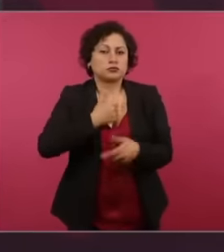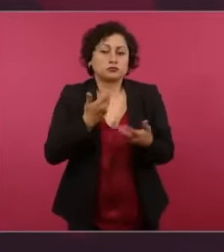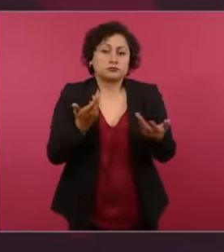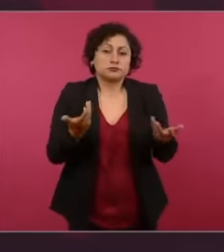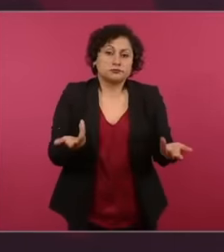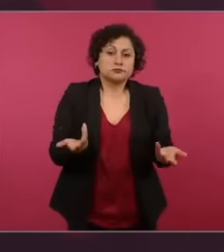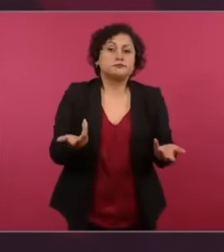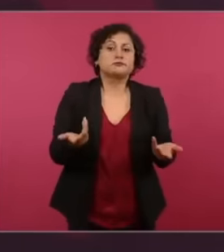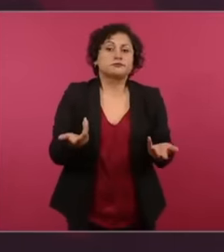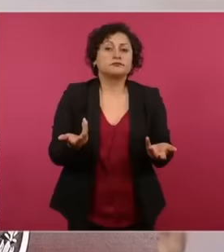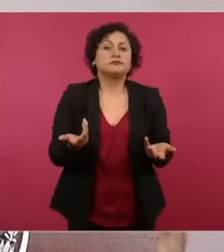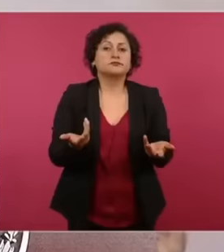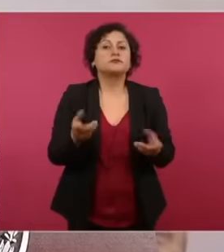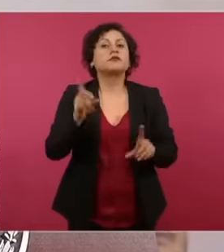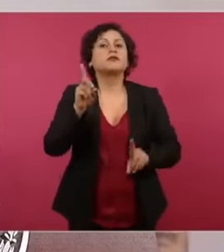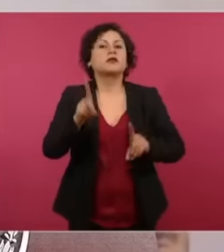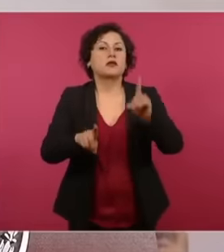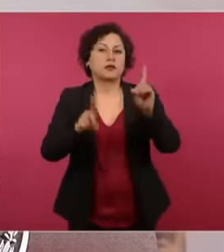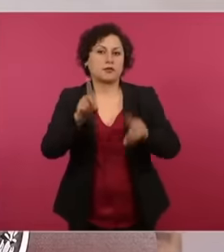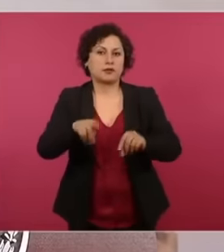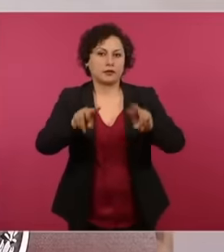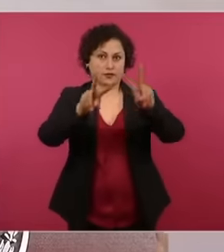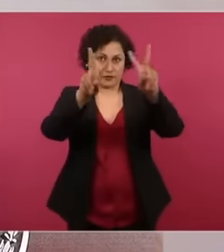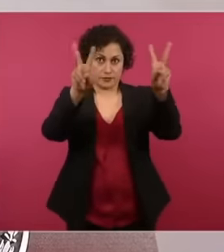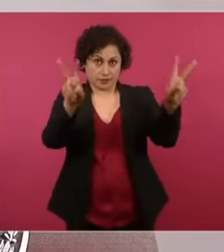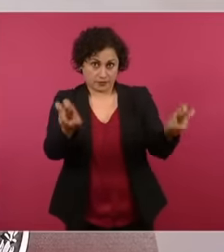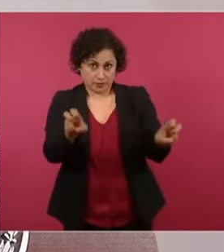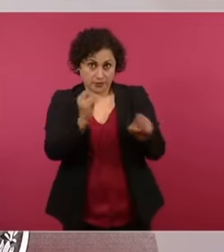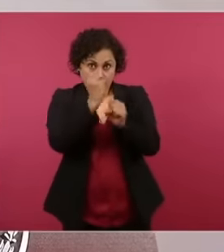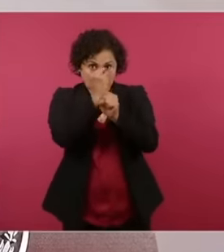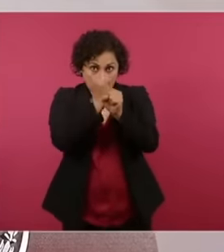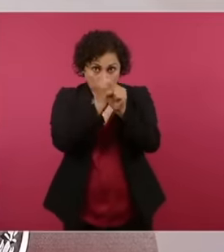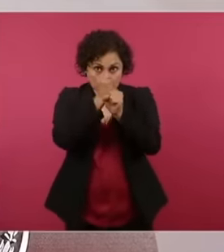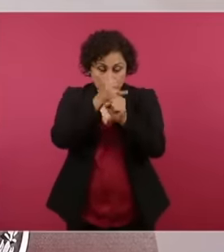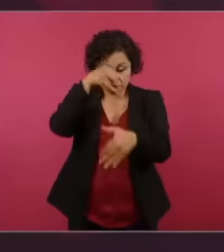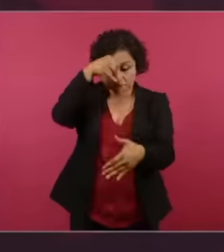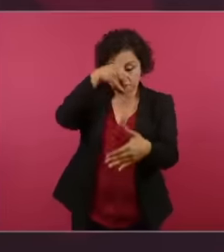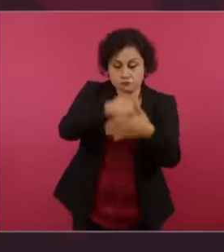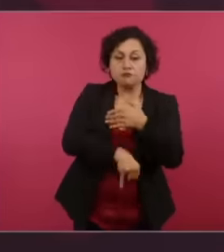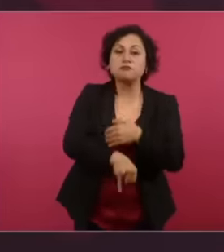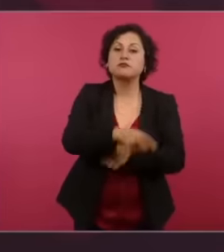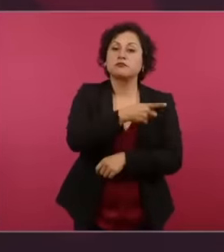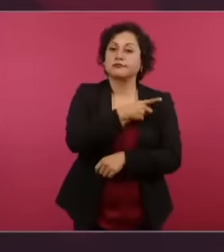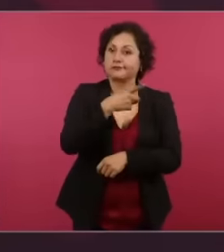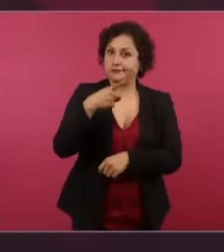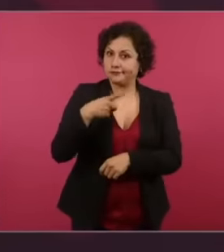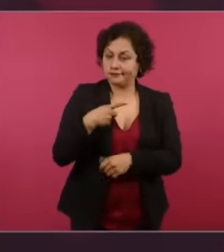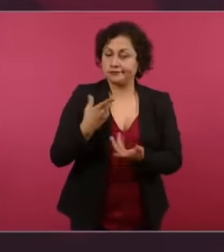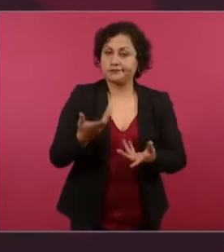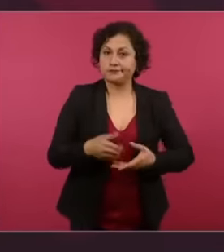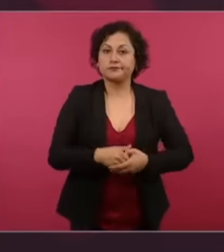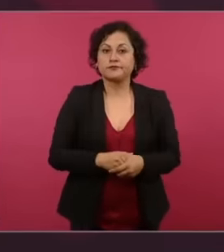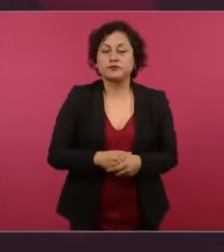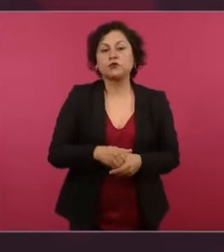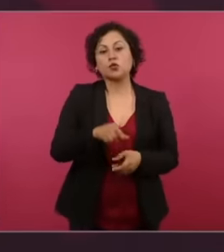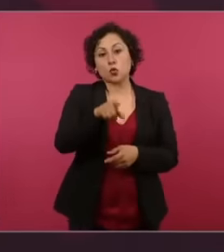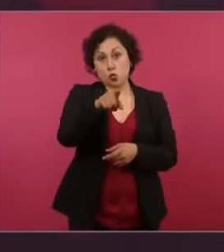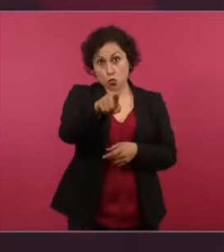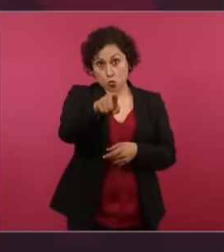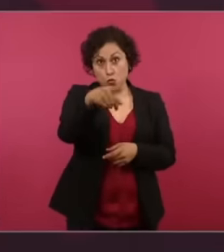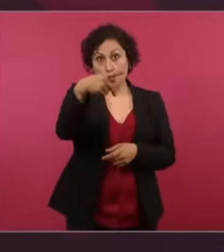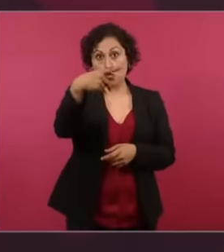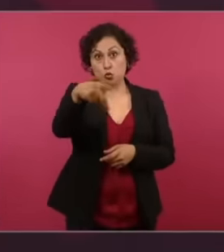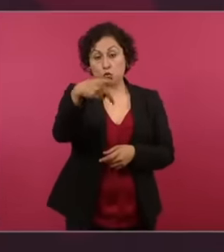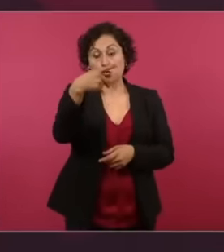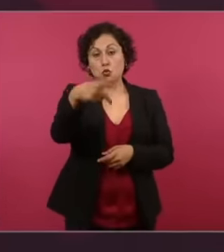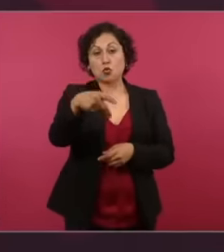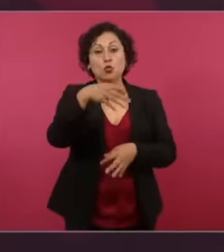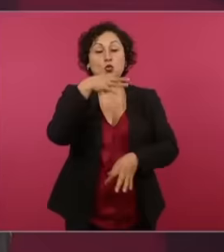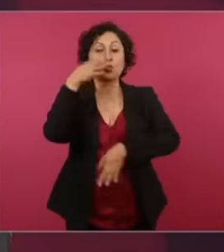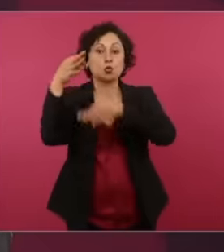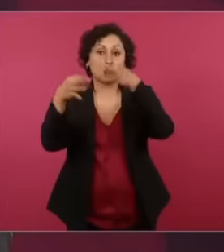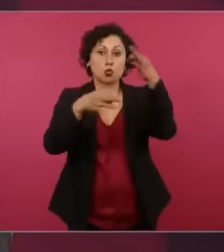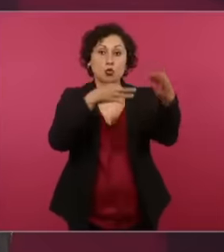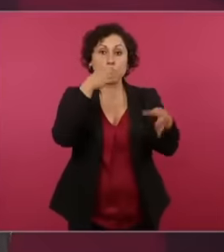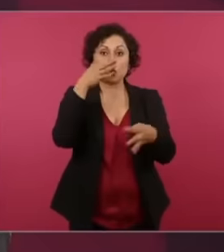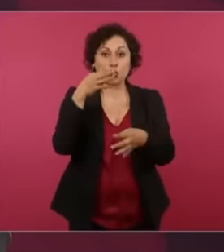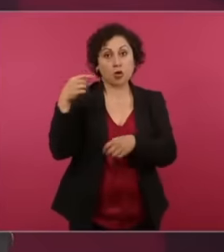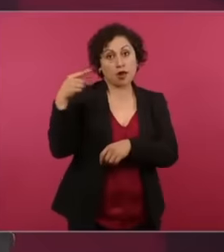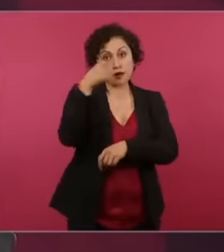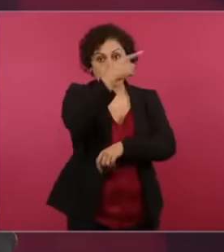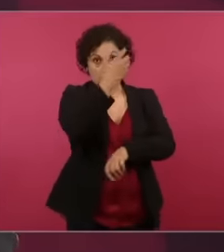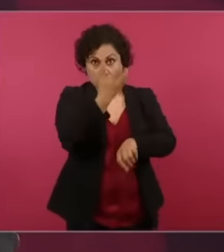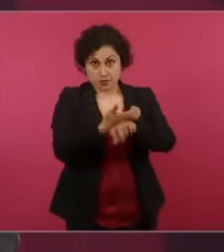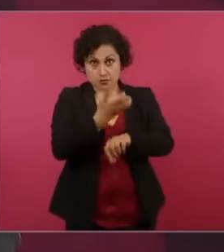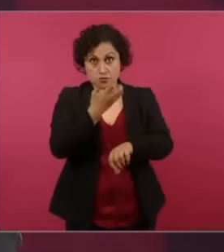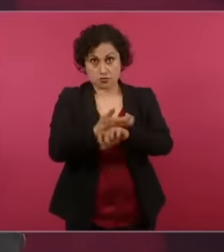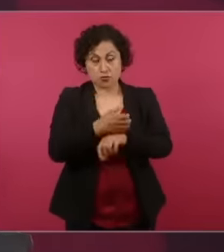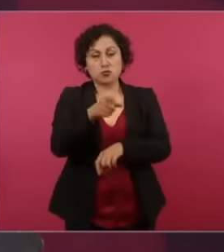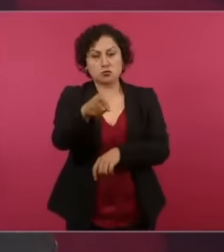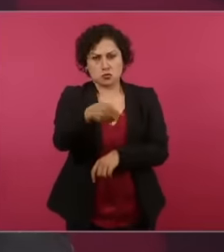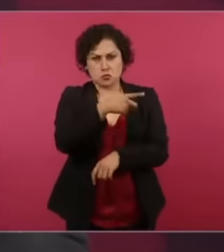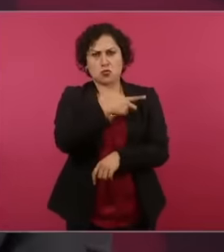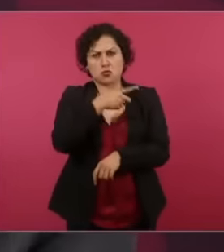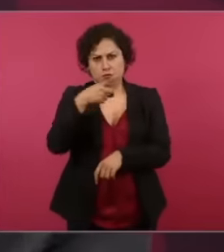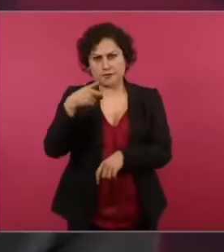it, you have to see the causes. They are a means of the United States. They should help us